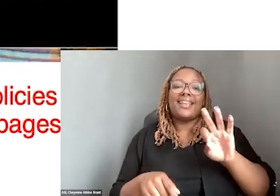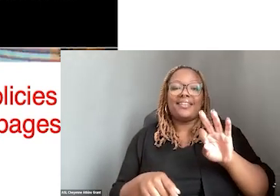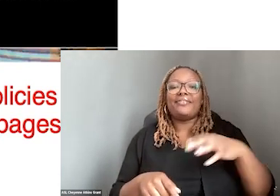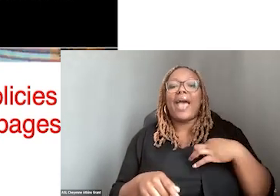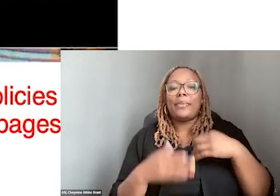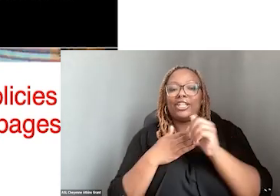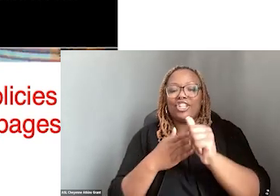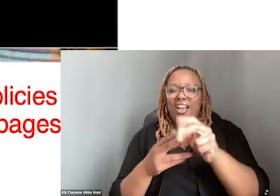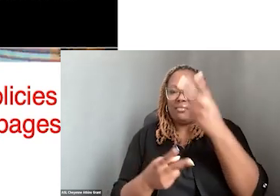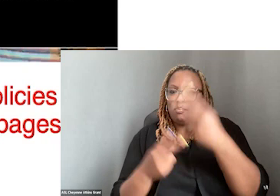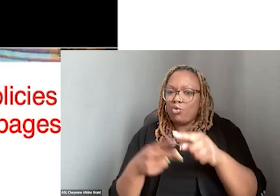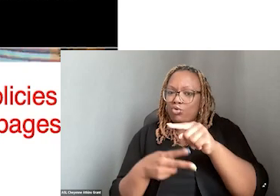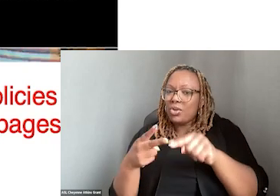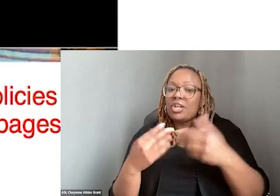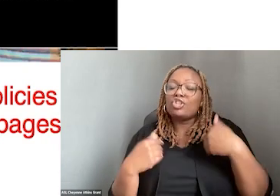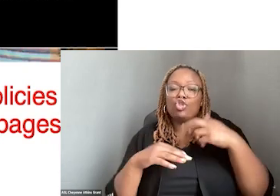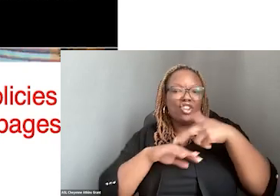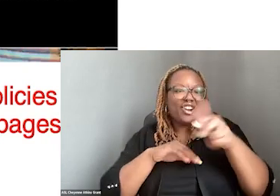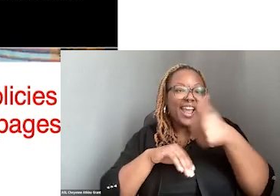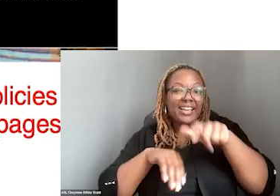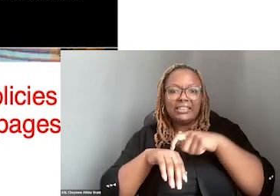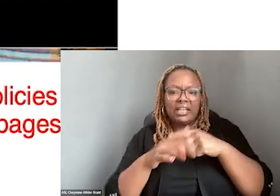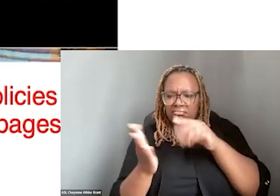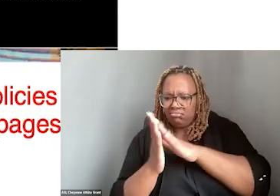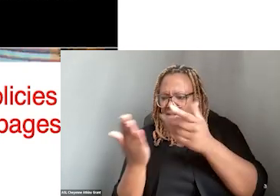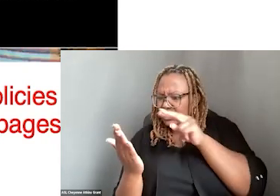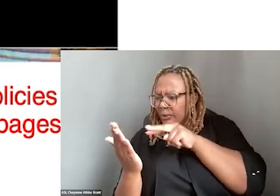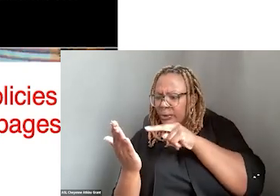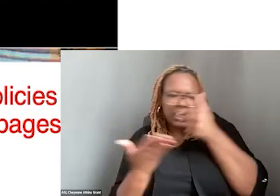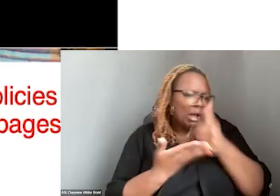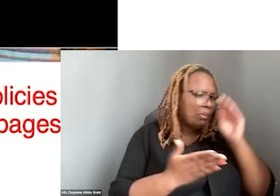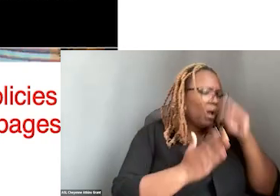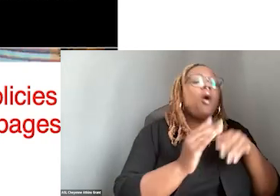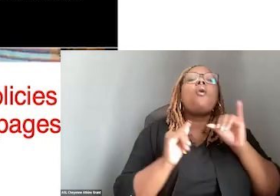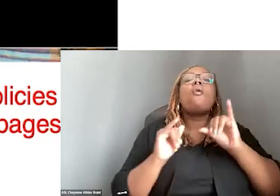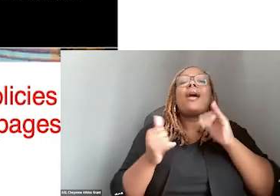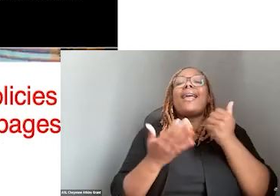So you can refer to those at any time and it can help you fill these out quickly and accurately.